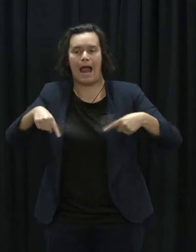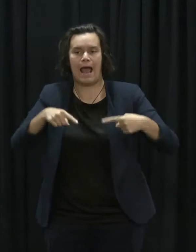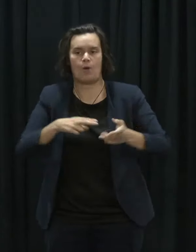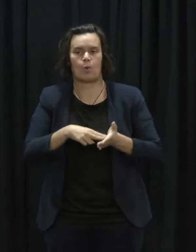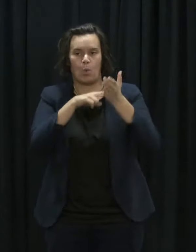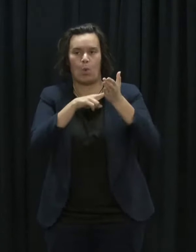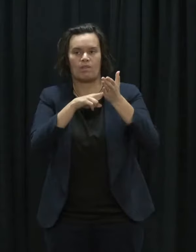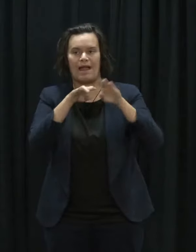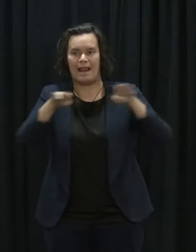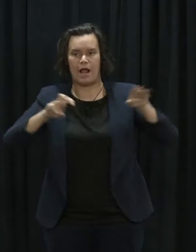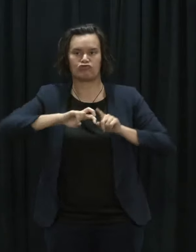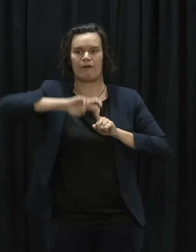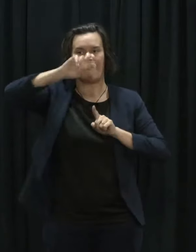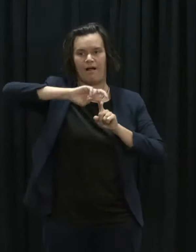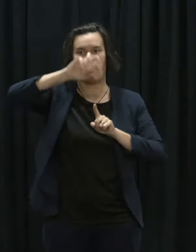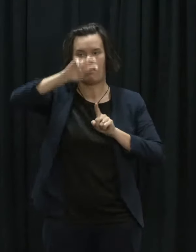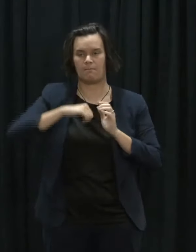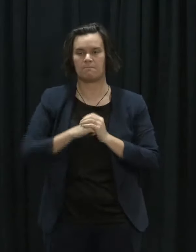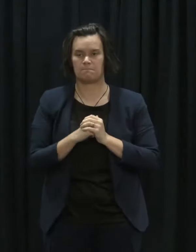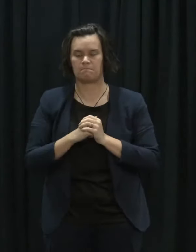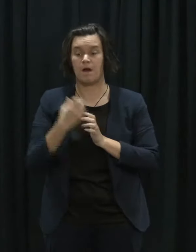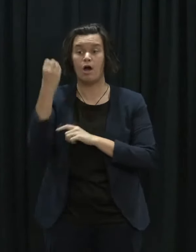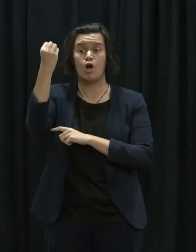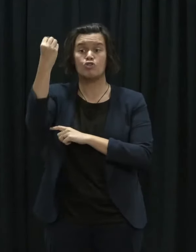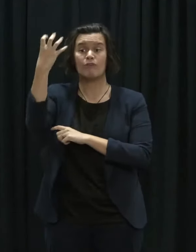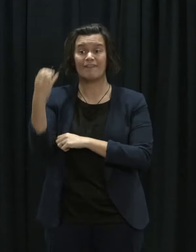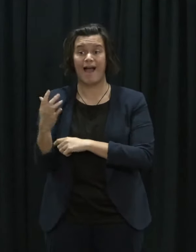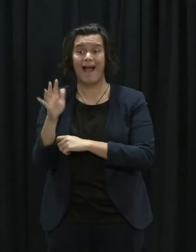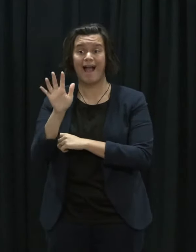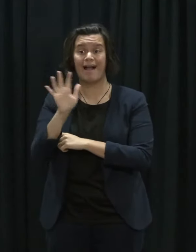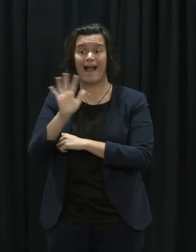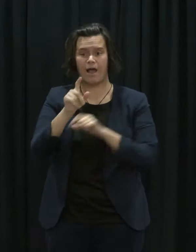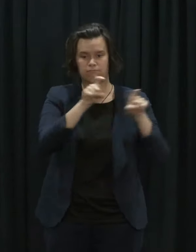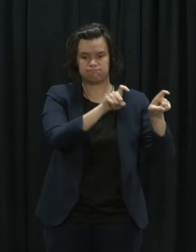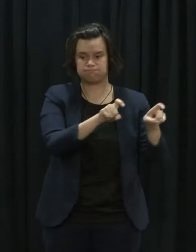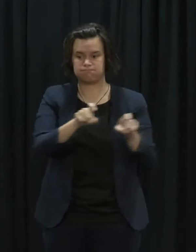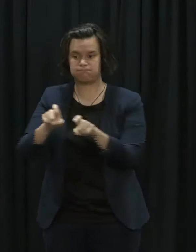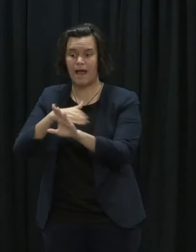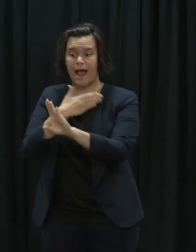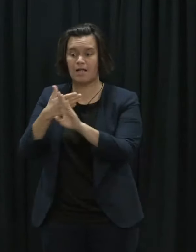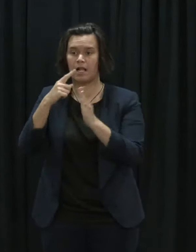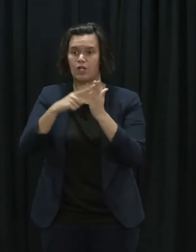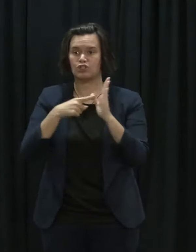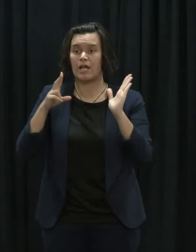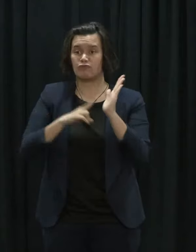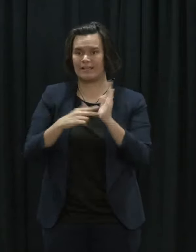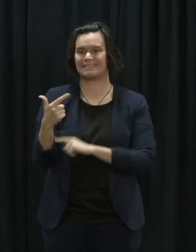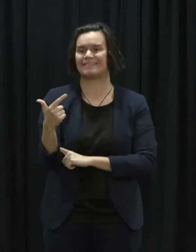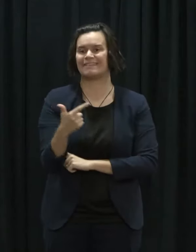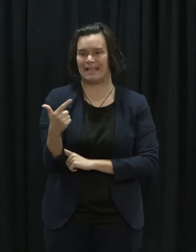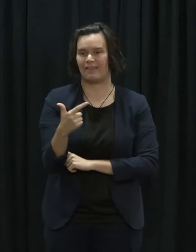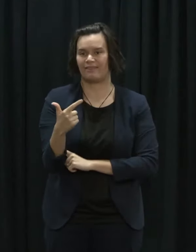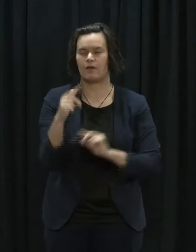move into Northland, of course they continue to be able to. A next full review of the traffic lights will be in the